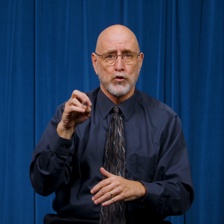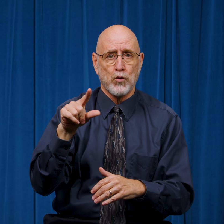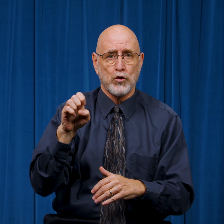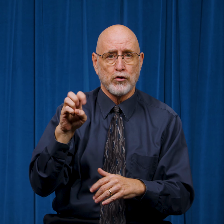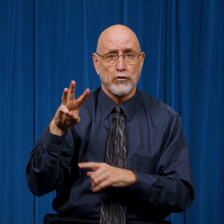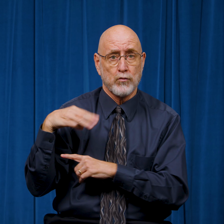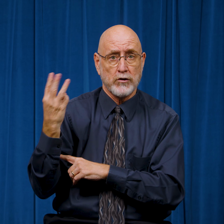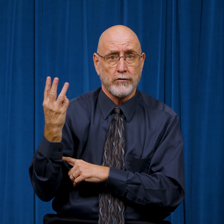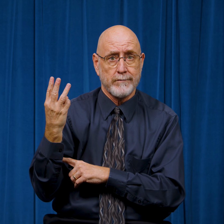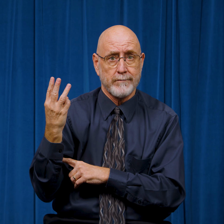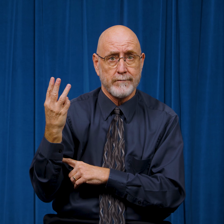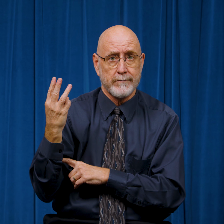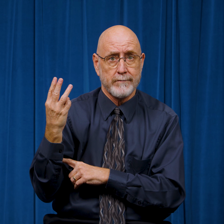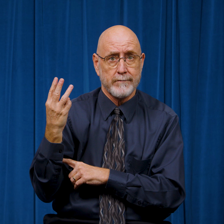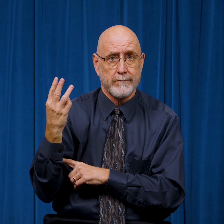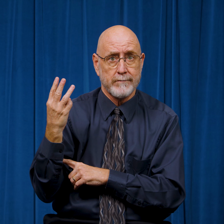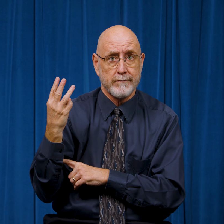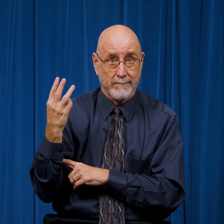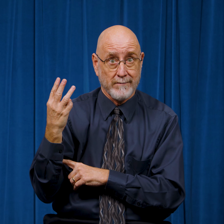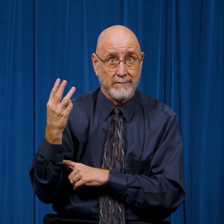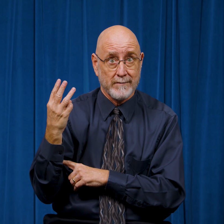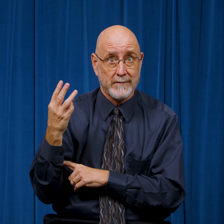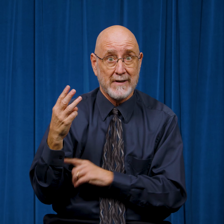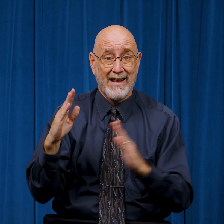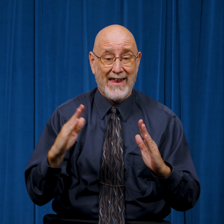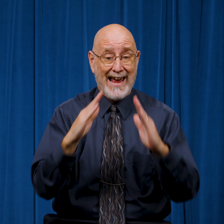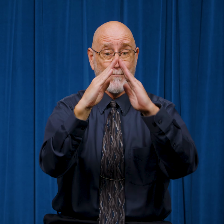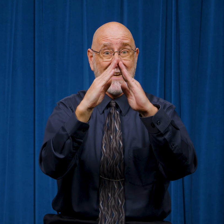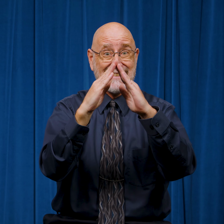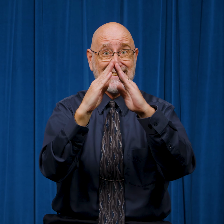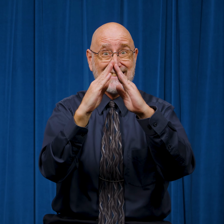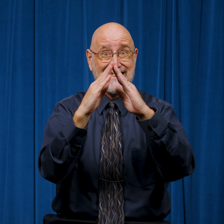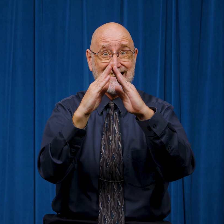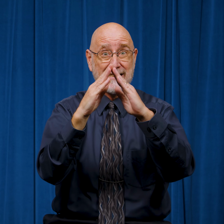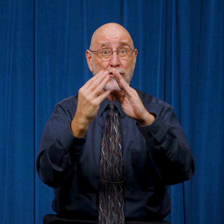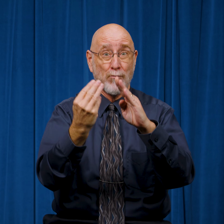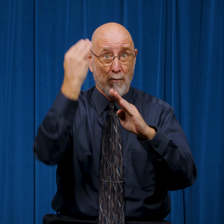Alright, in addition to the apex, the memorial stones,